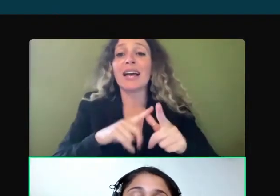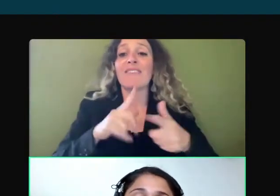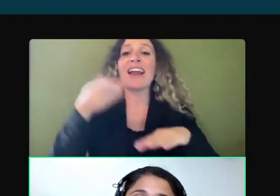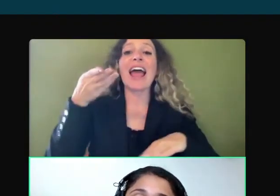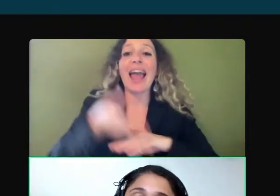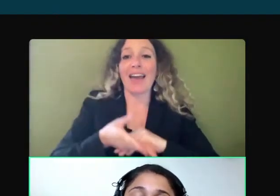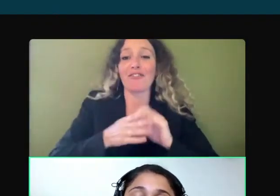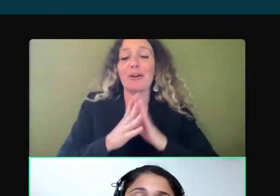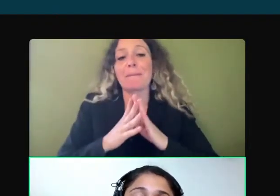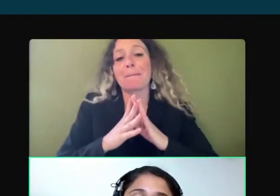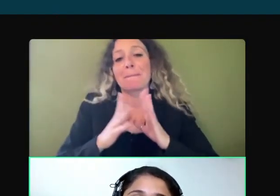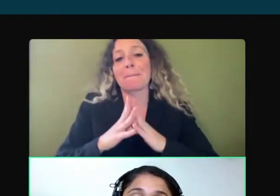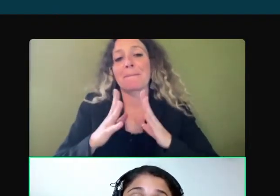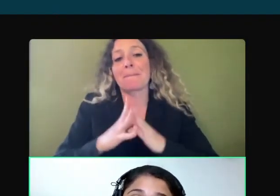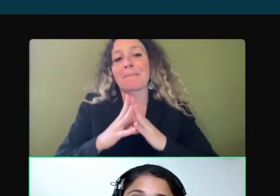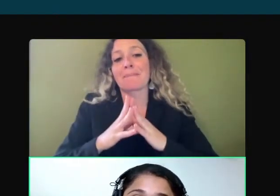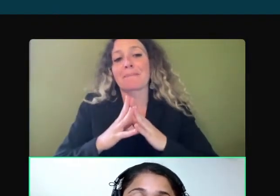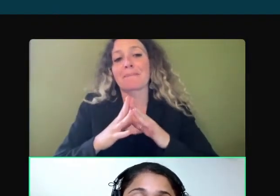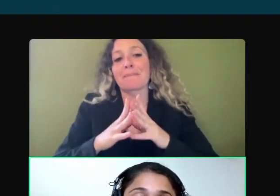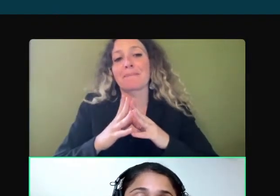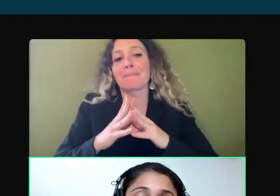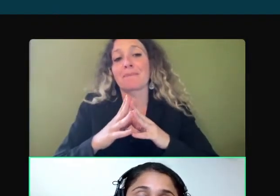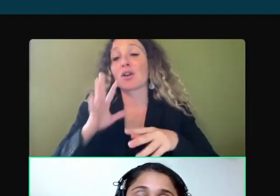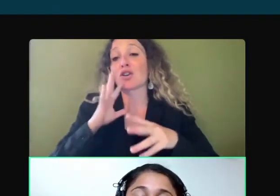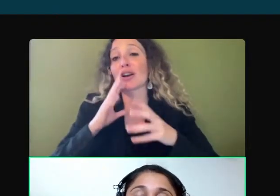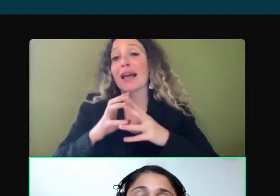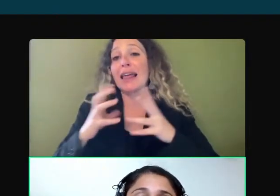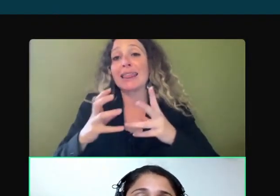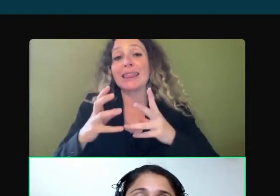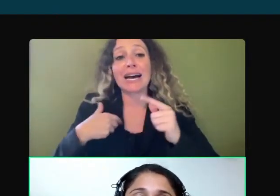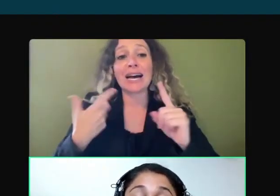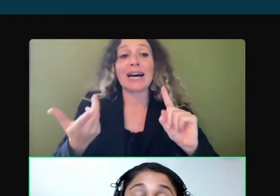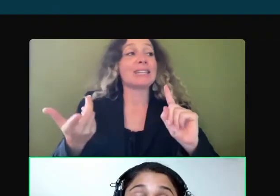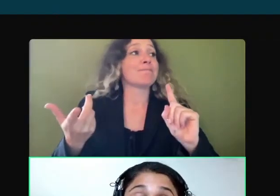So we talked to a lot of dementia caregivers of older adults and wanted to learn more about their